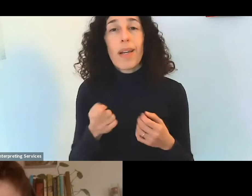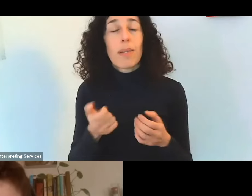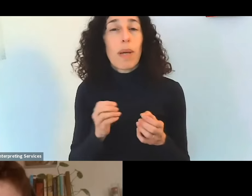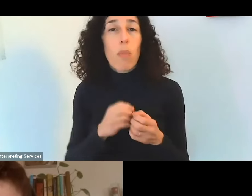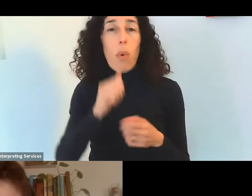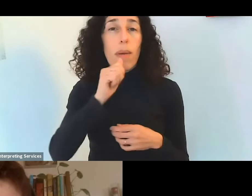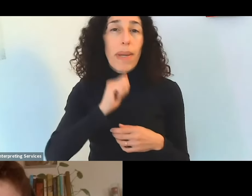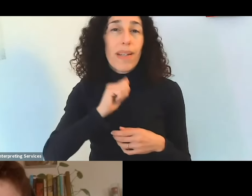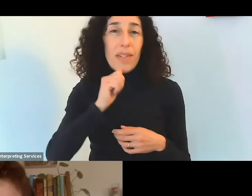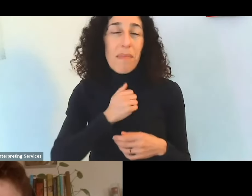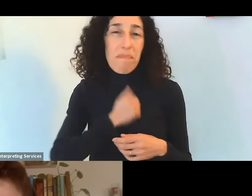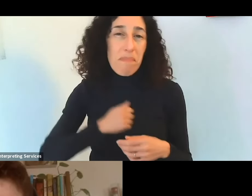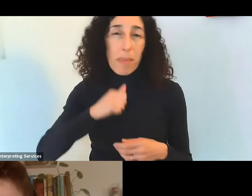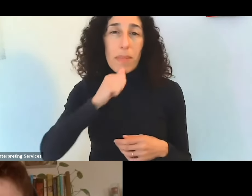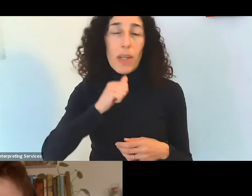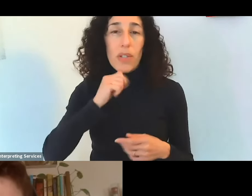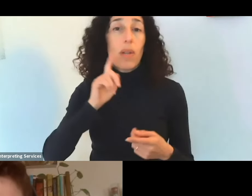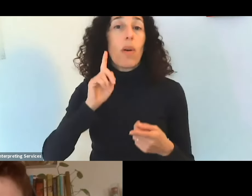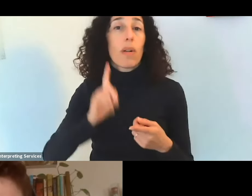If you visit the COVID-19 website, there is --